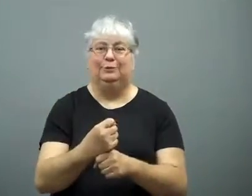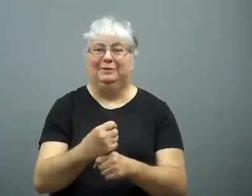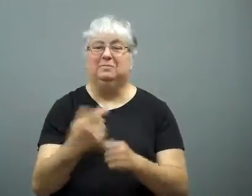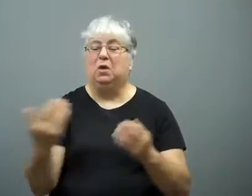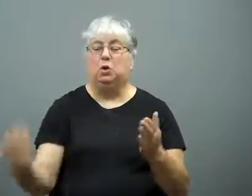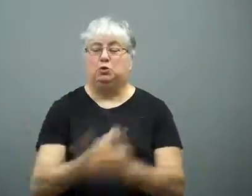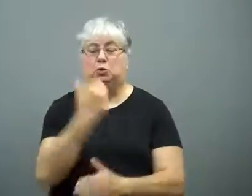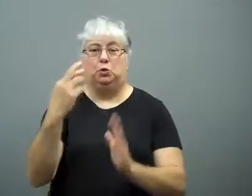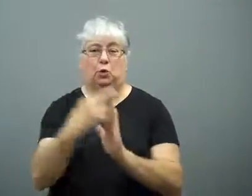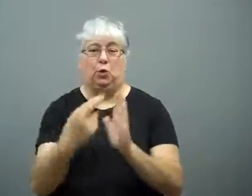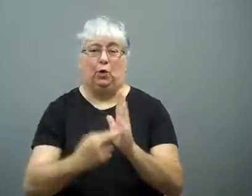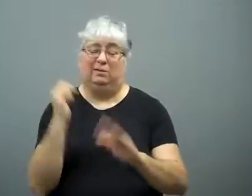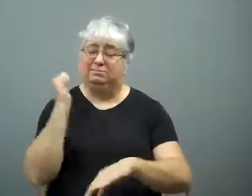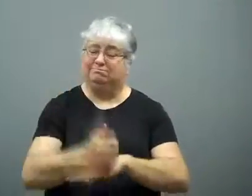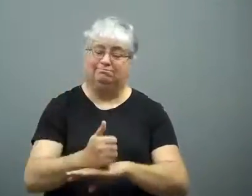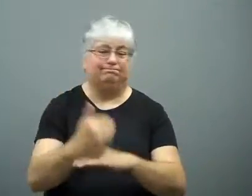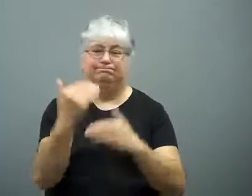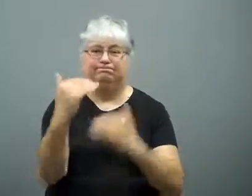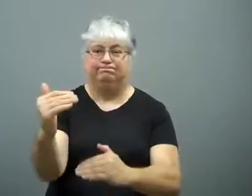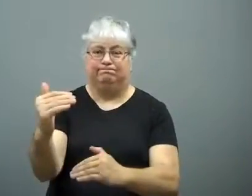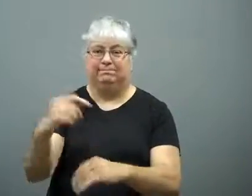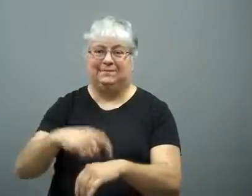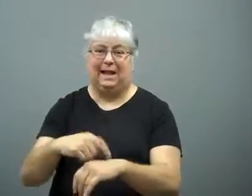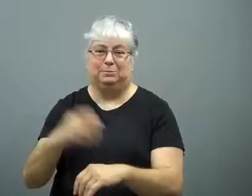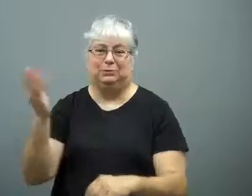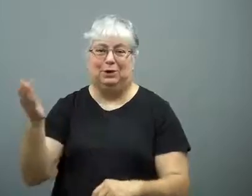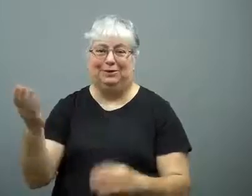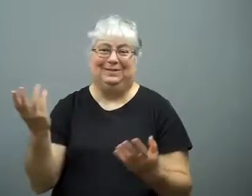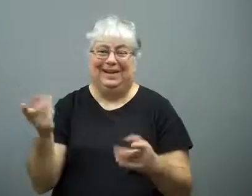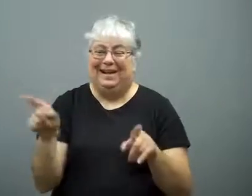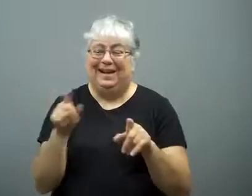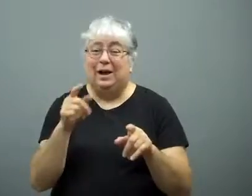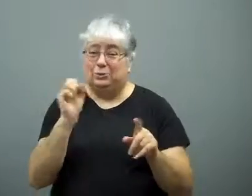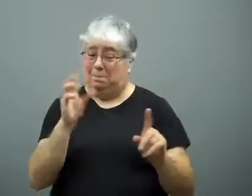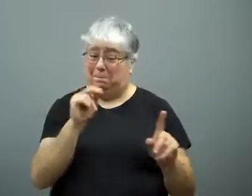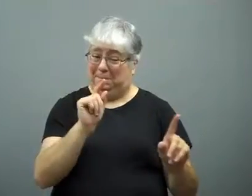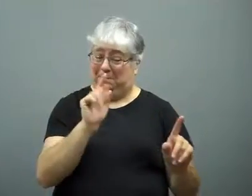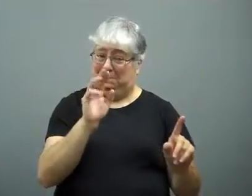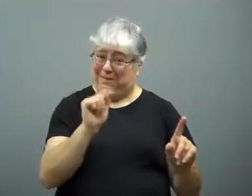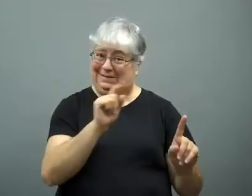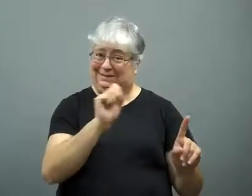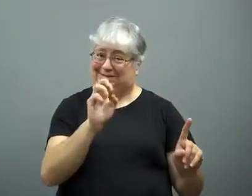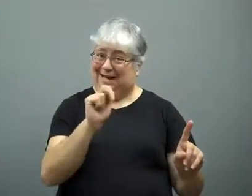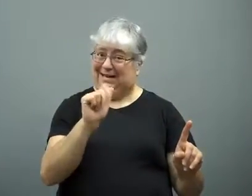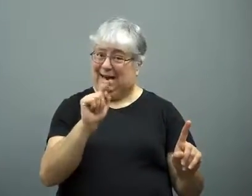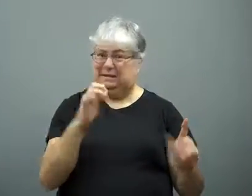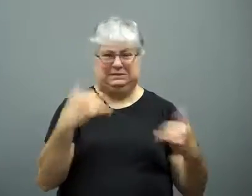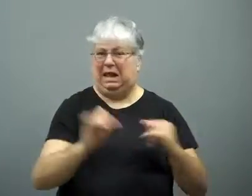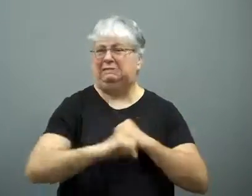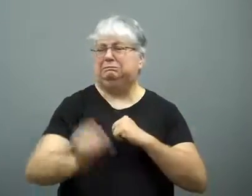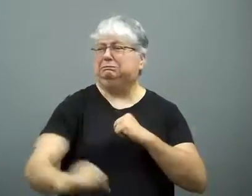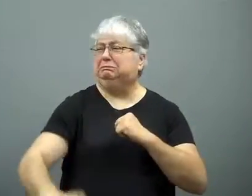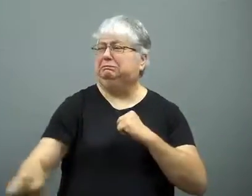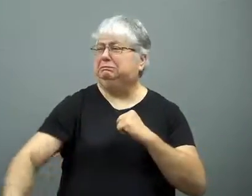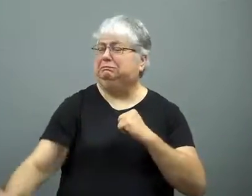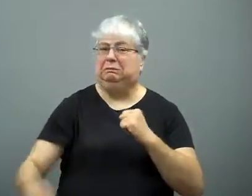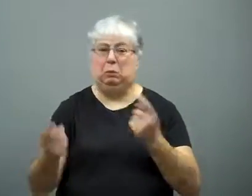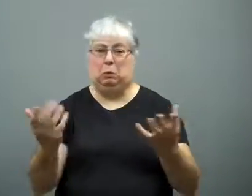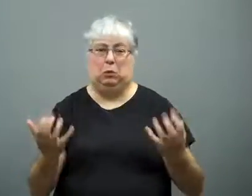Then a new rule was instituted restricting the amount of time a person could talk.